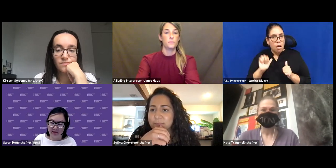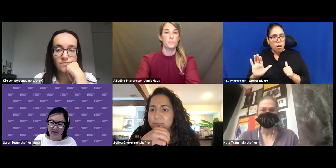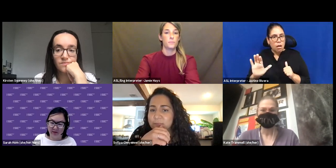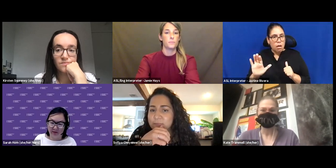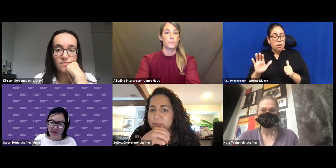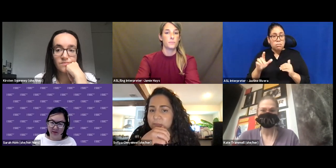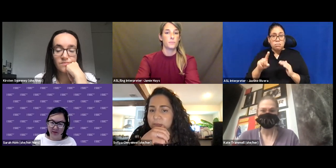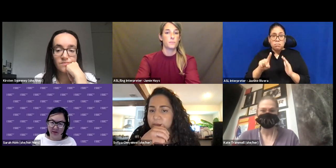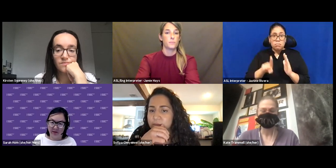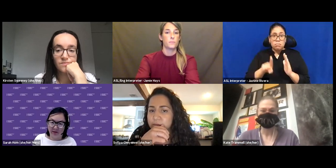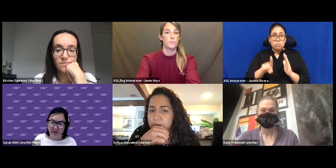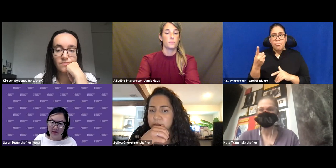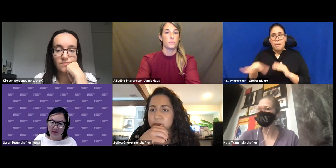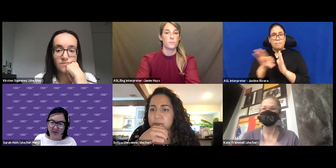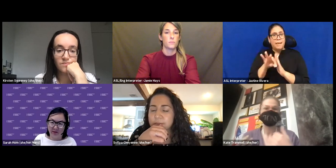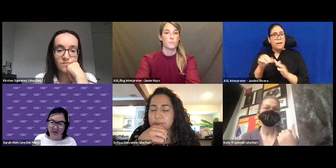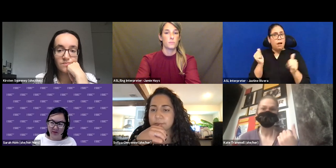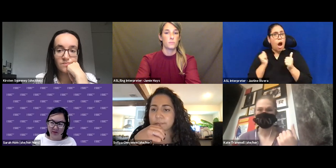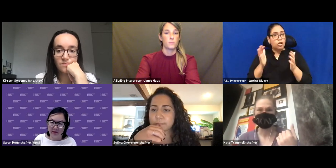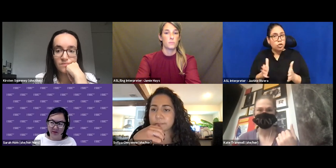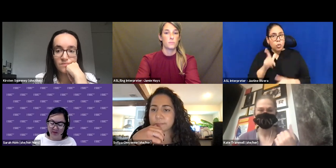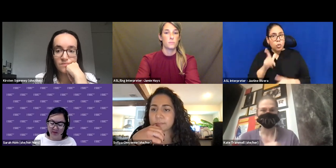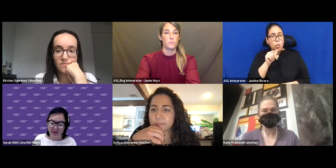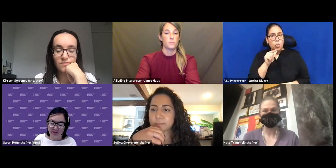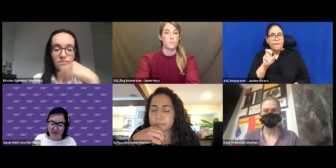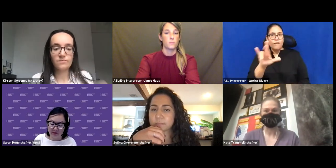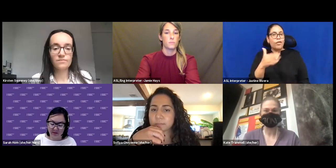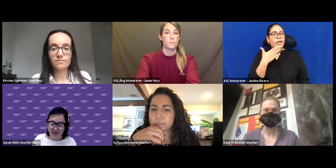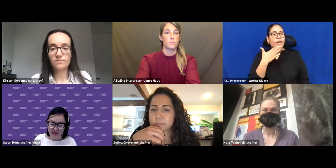those actors that are very good at networking, or they went to